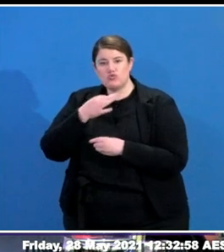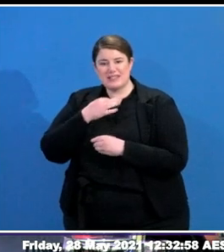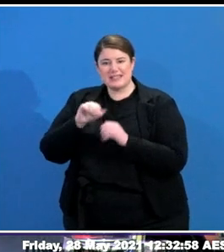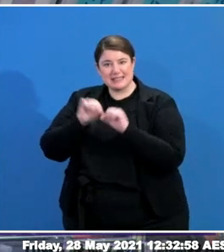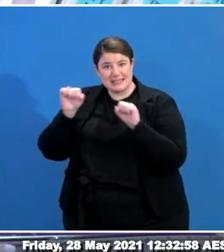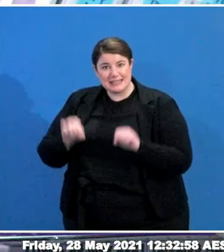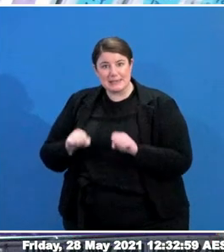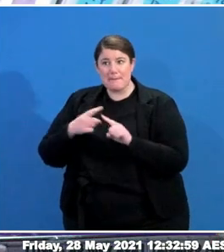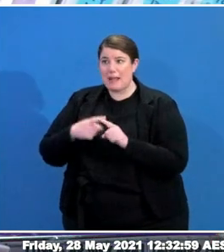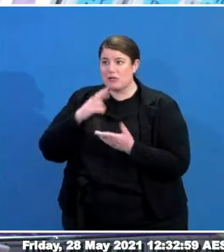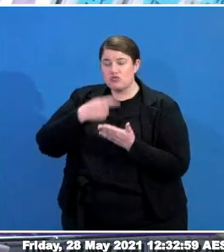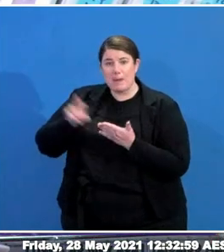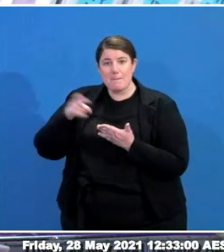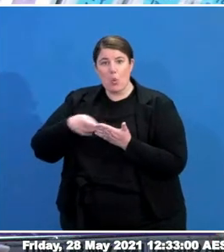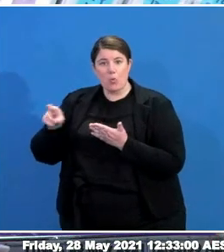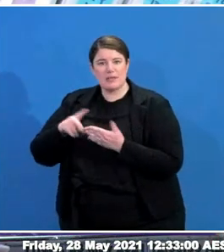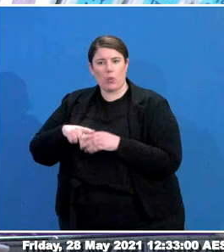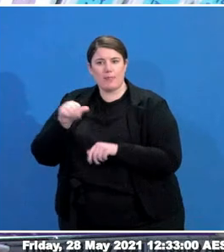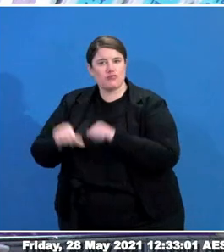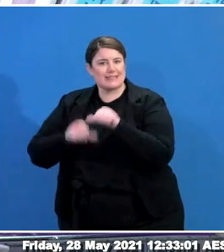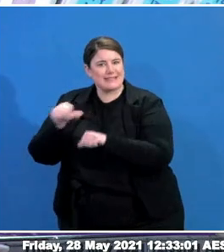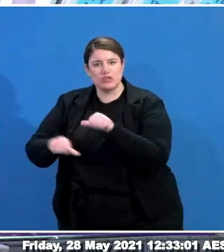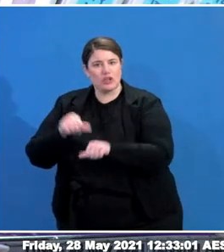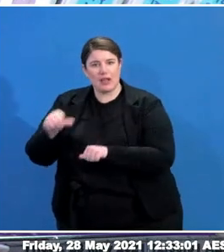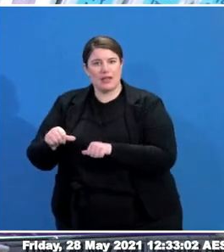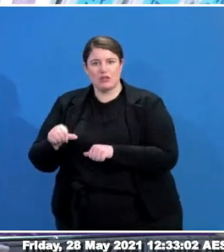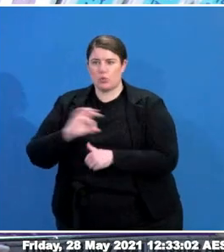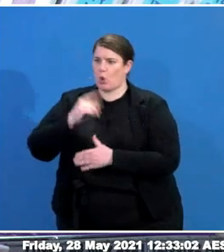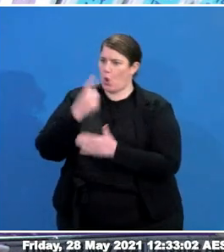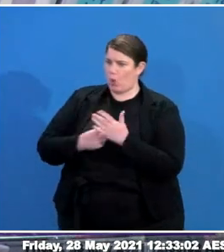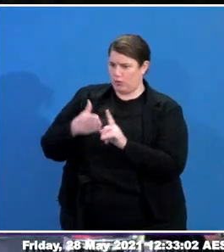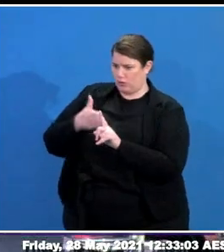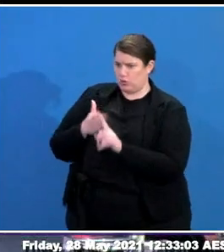So it is not confined just to discussing the reports that are before them.